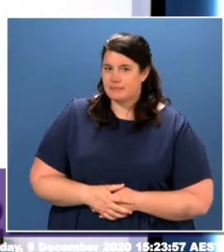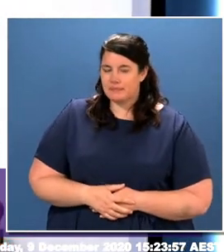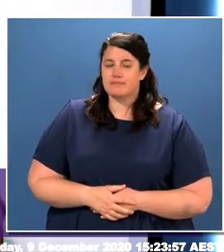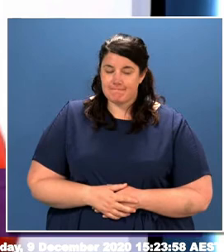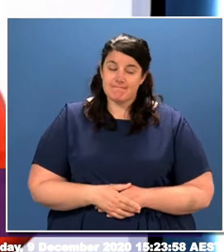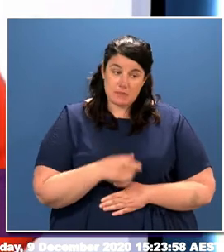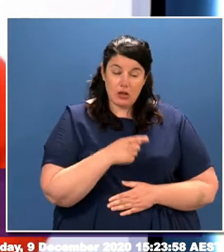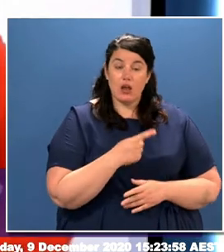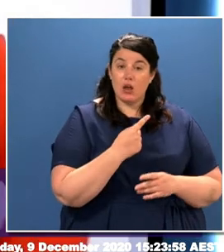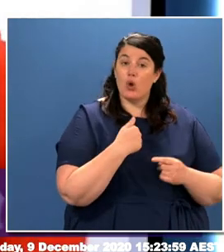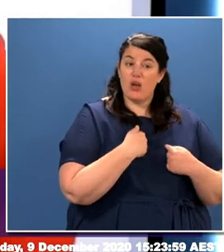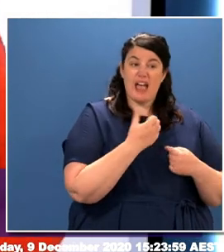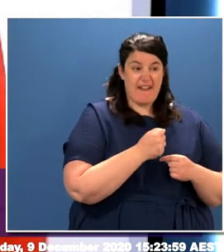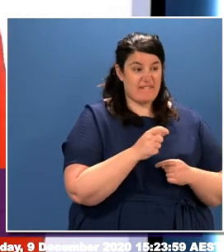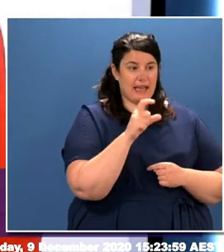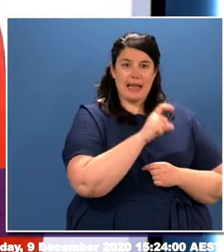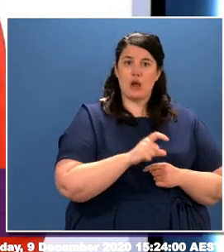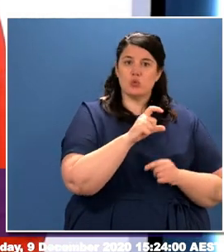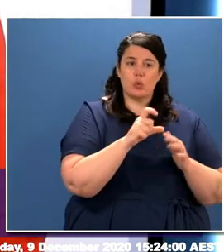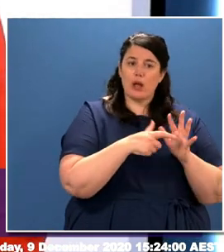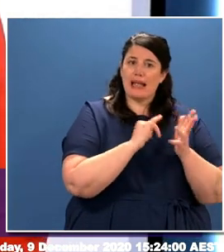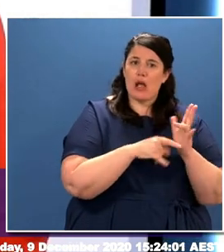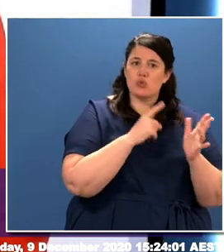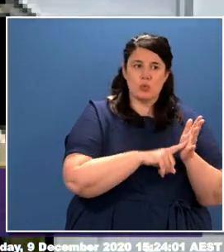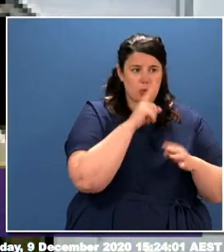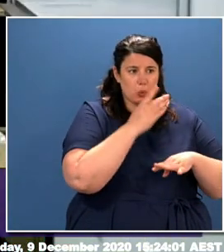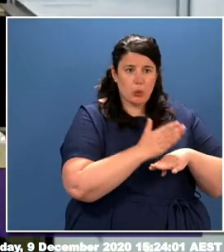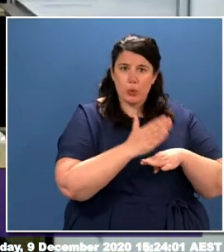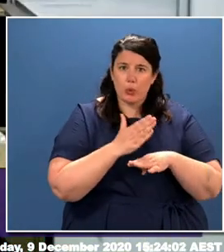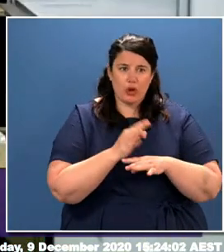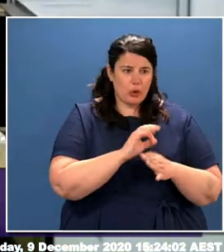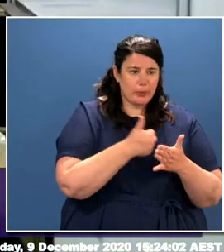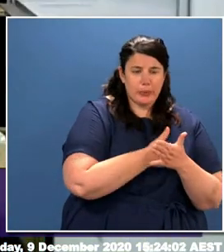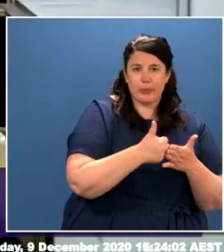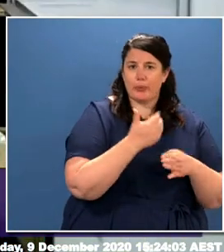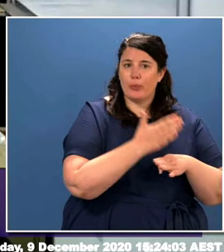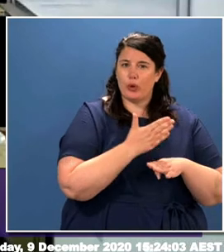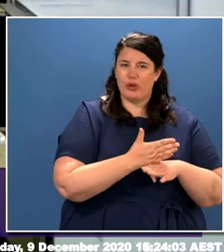Like that's the casualization is a significant issue and we still haven't dealt with that in Australia. We think it's fine.